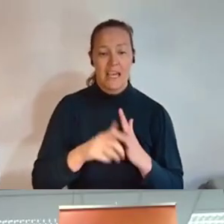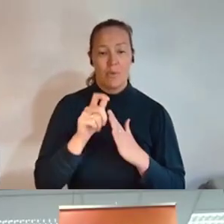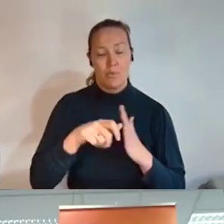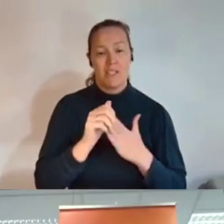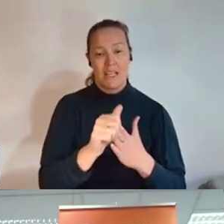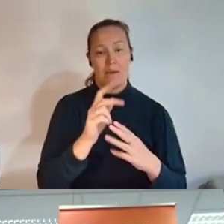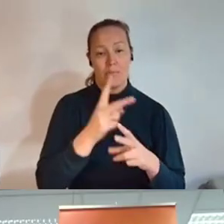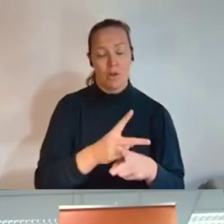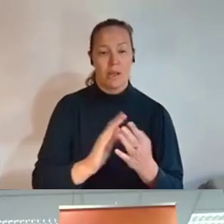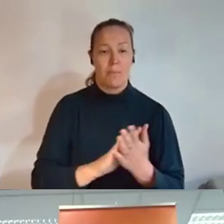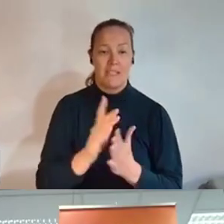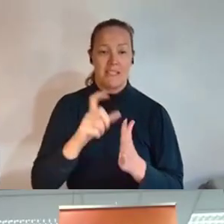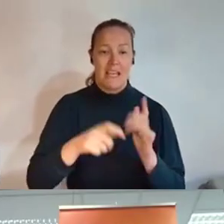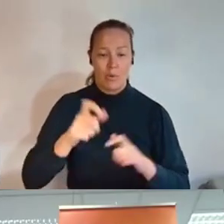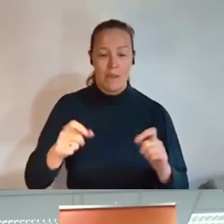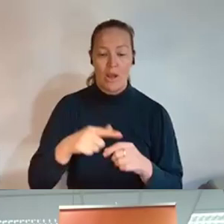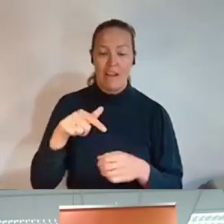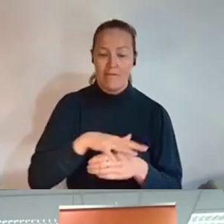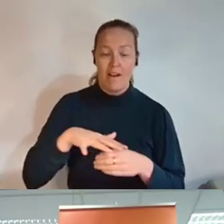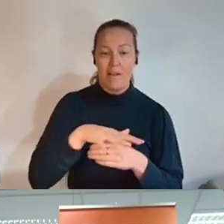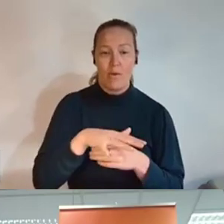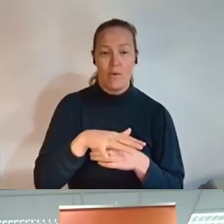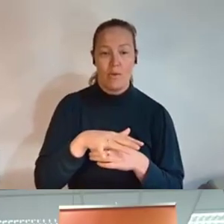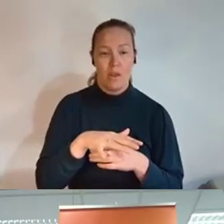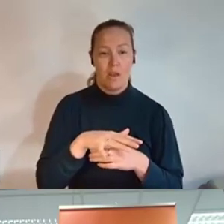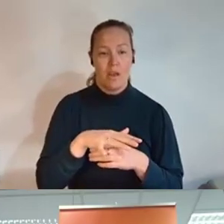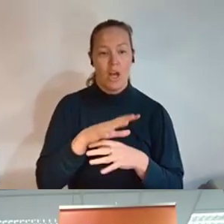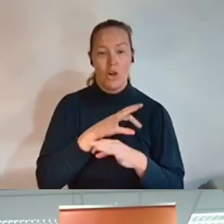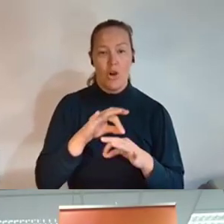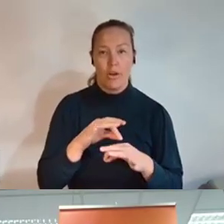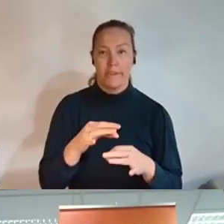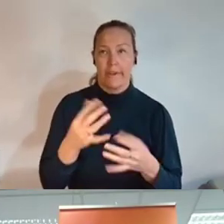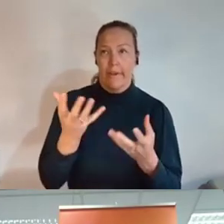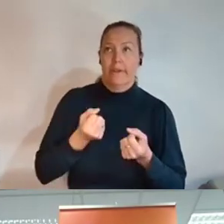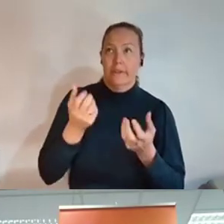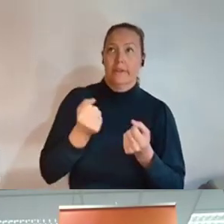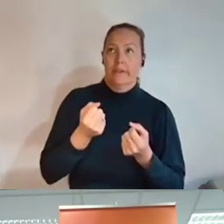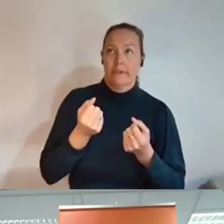disabled people and their whānau are not merely passive recipients of discretionary assistance,